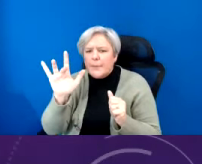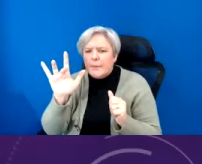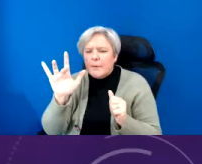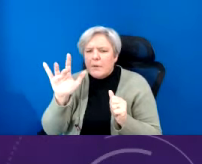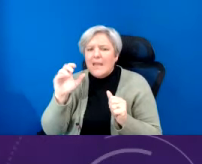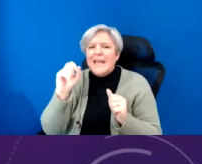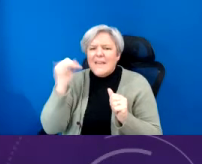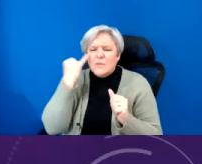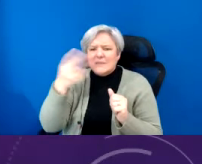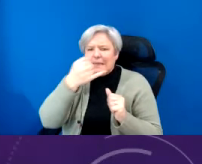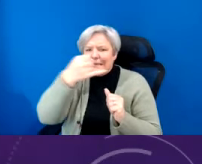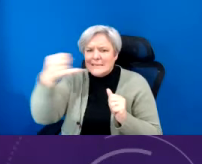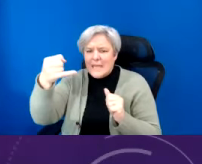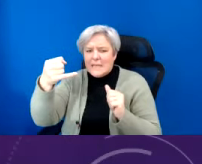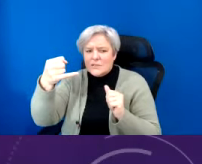Now a dash indicates that